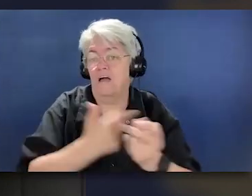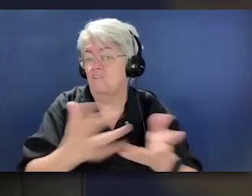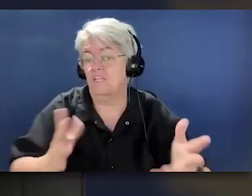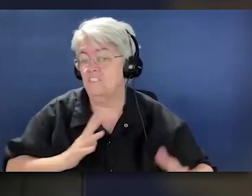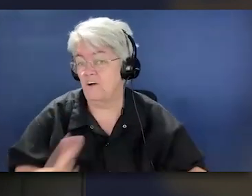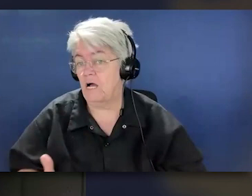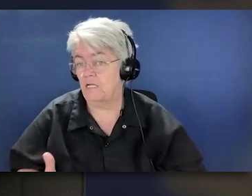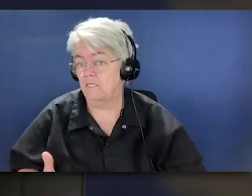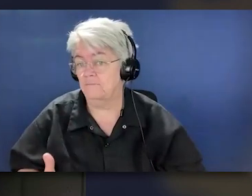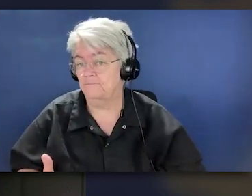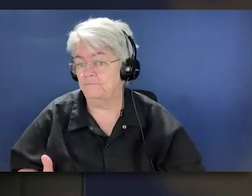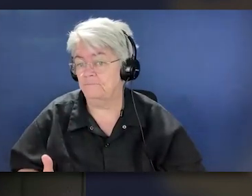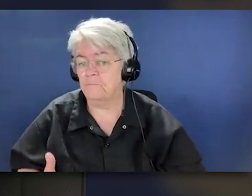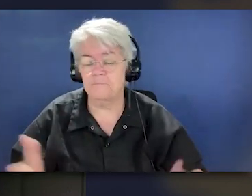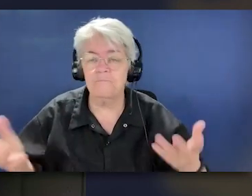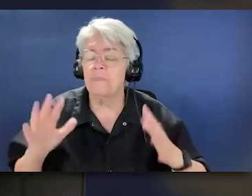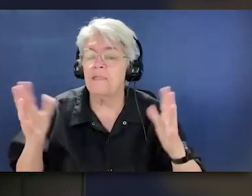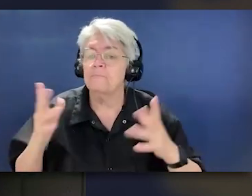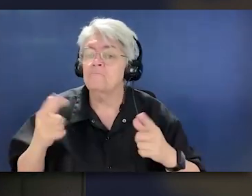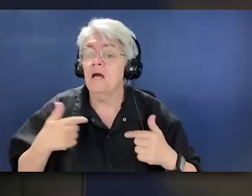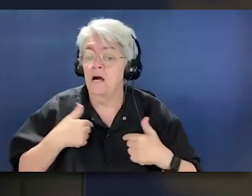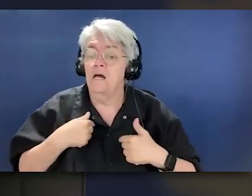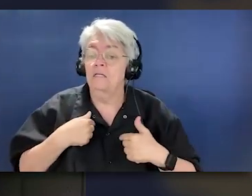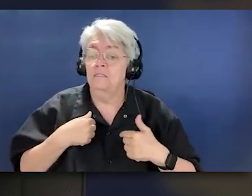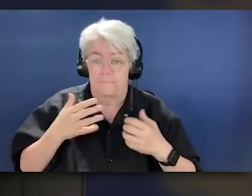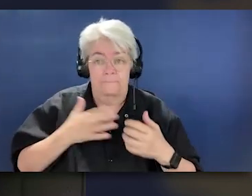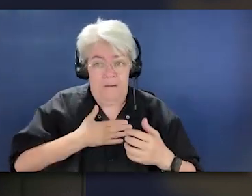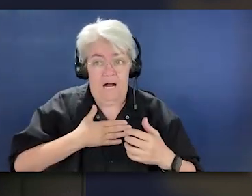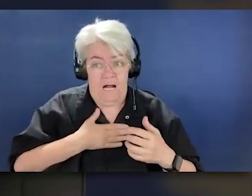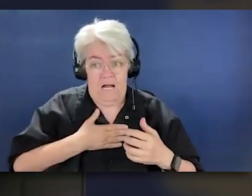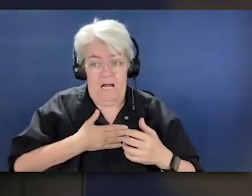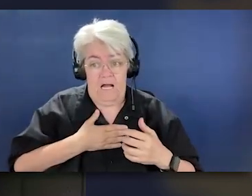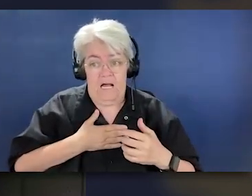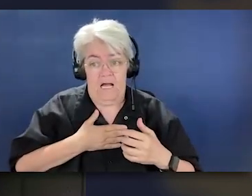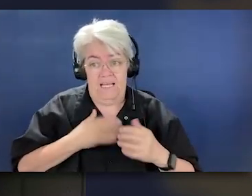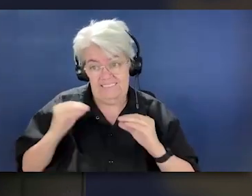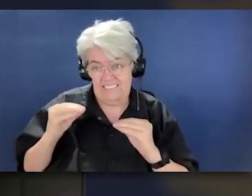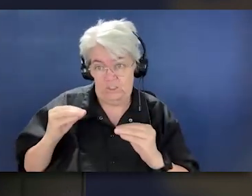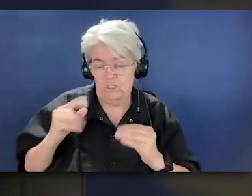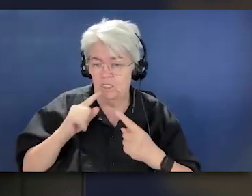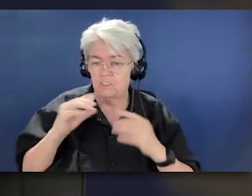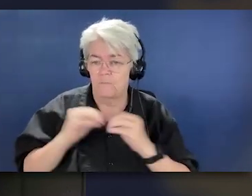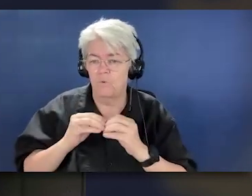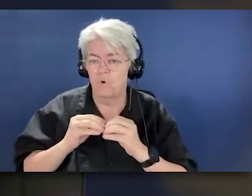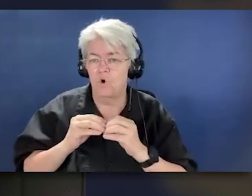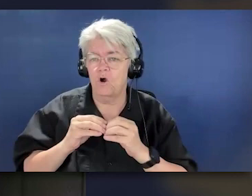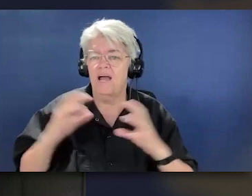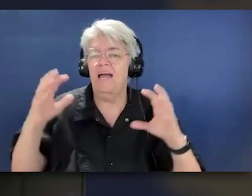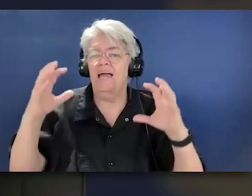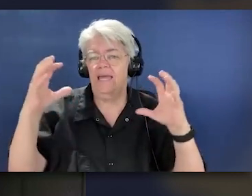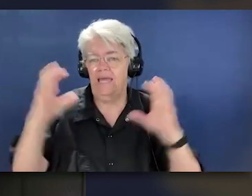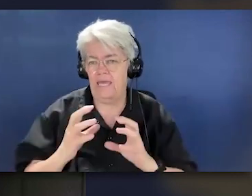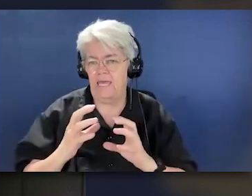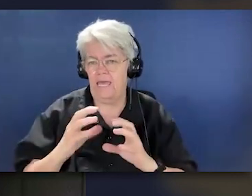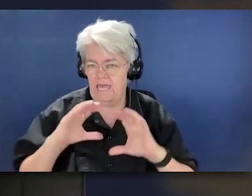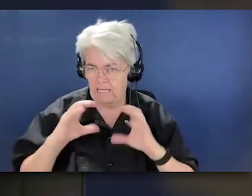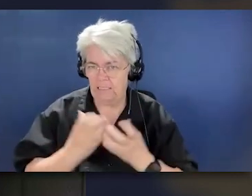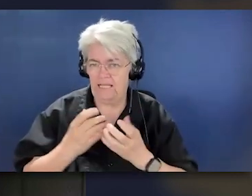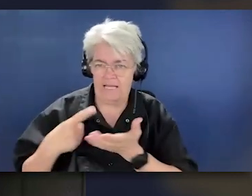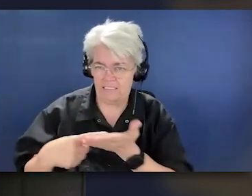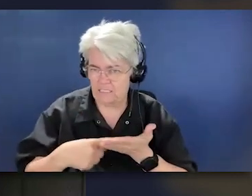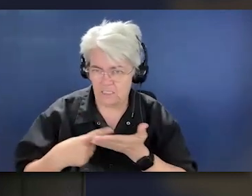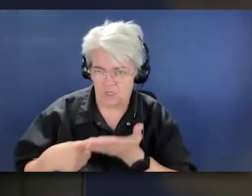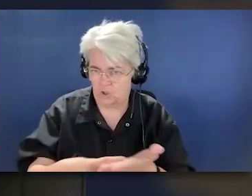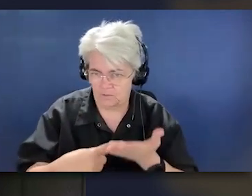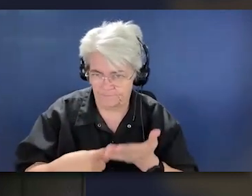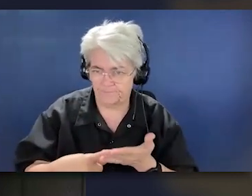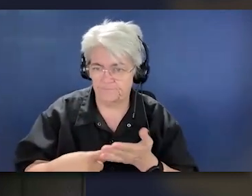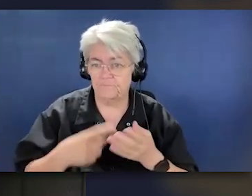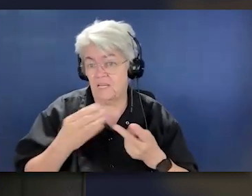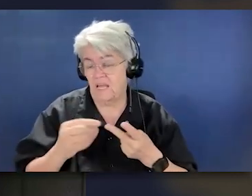well. I have moved a lot of my own stuff to kind of much more in-class discussion and even creation